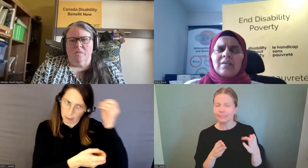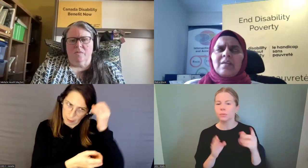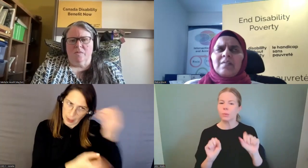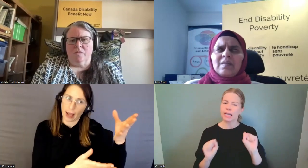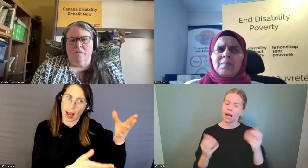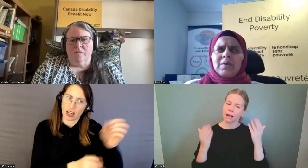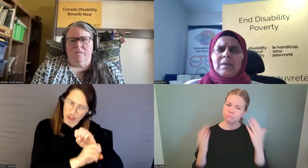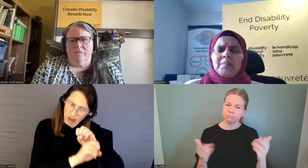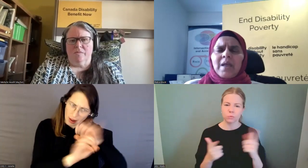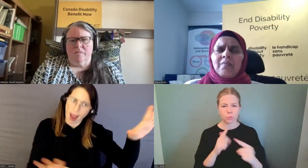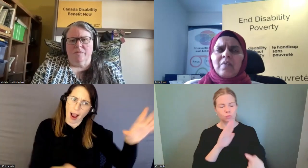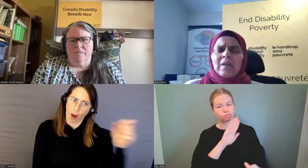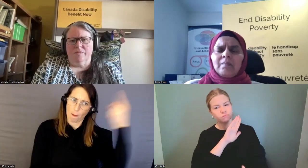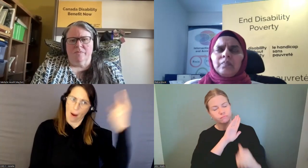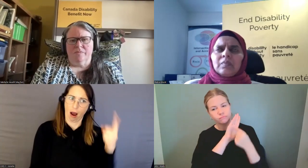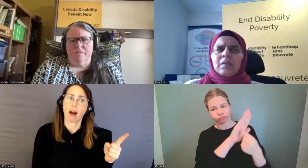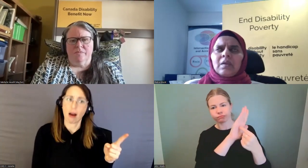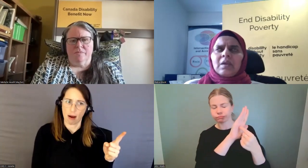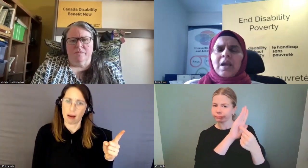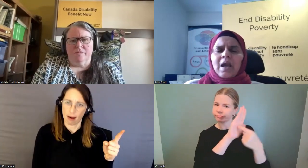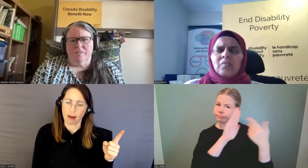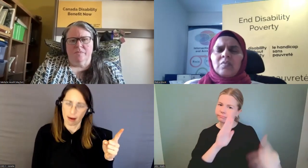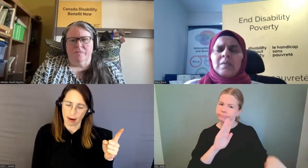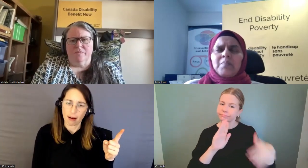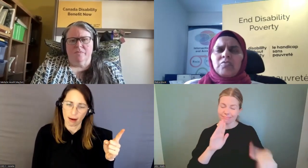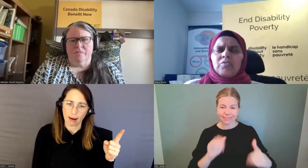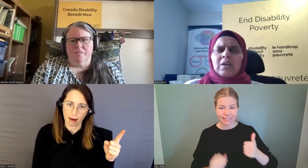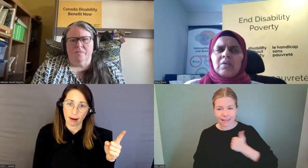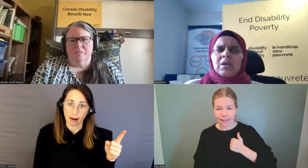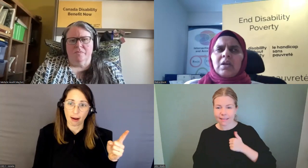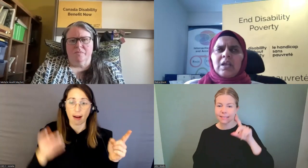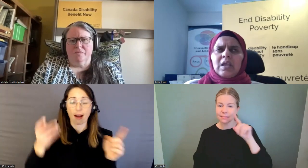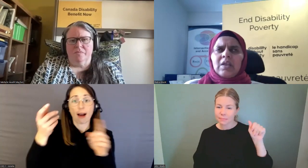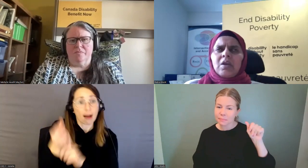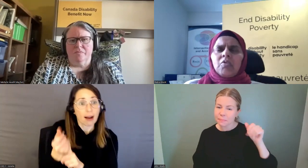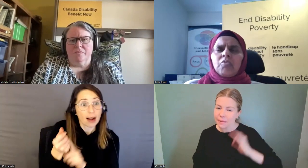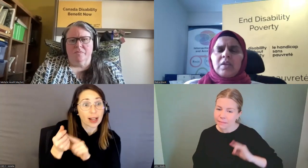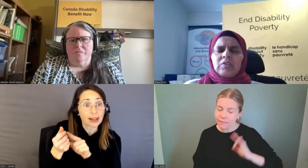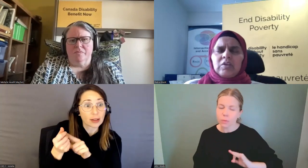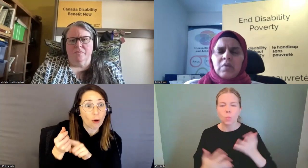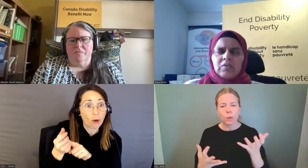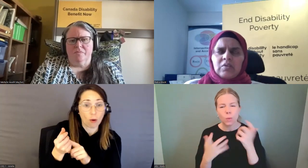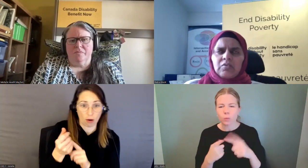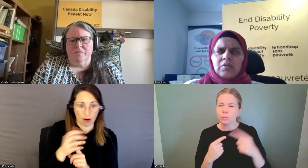DISABILITY BENEFIT HAS TO BE BUDGETED IN 2023.